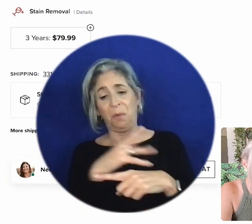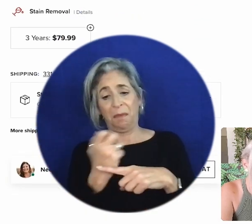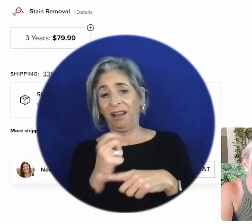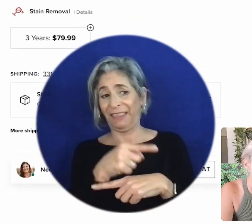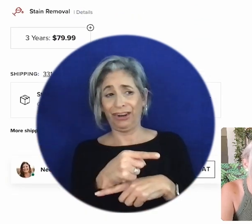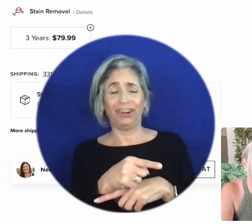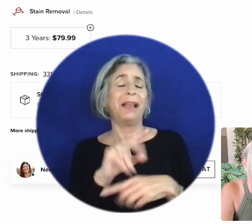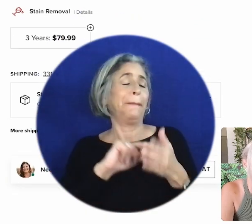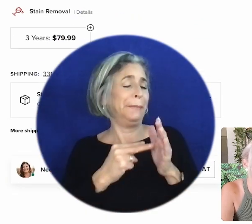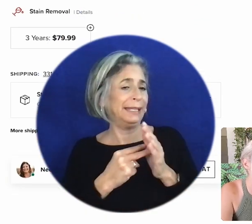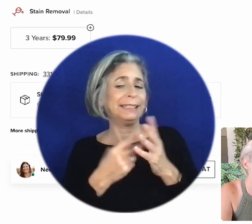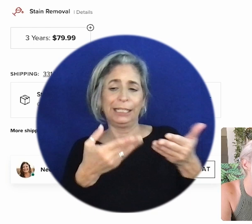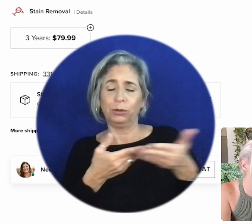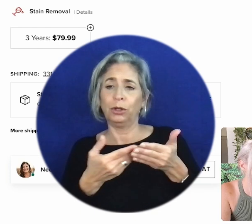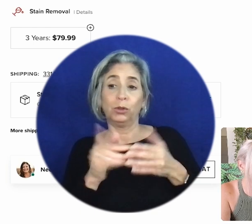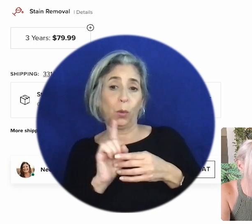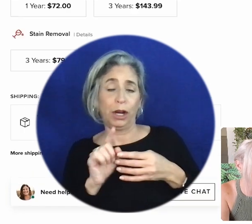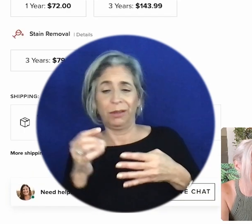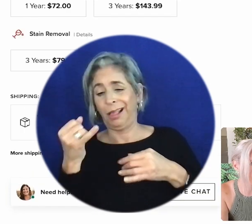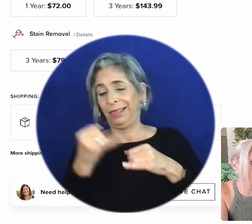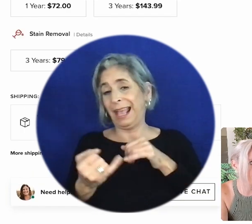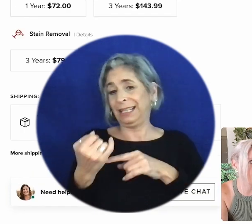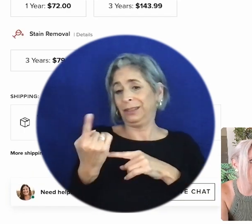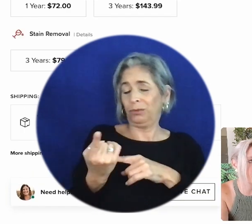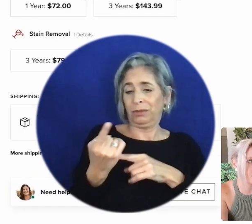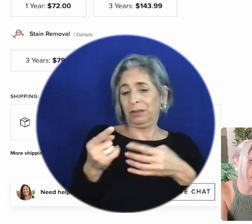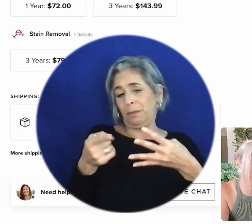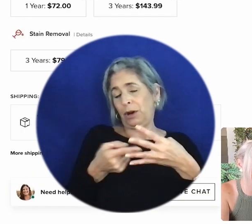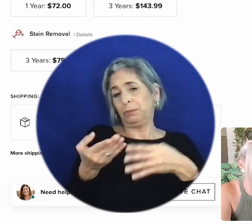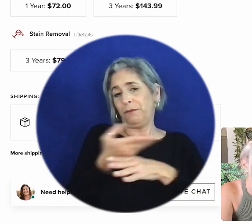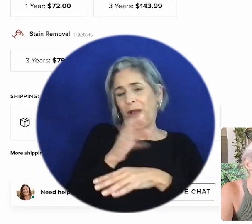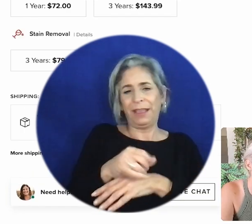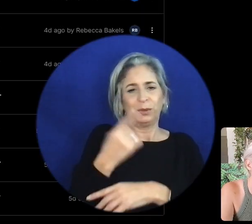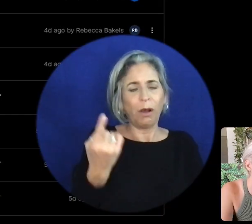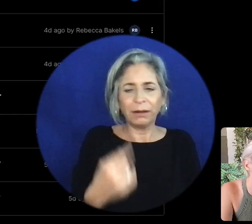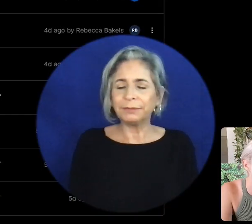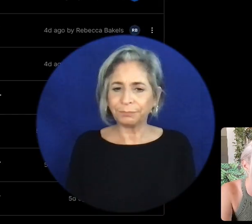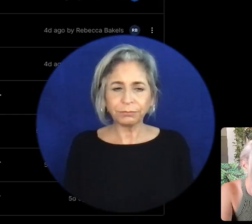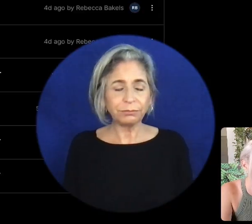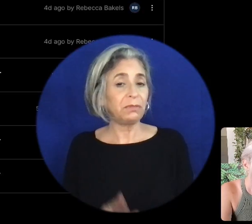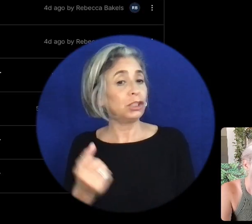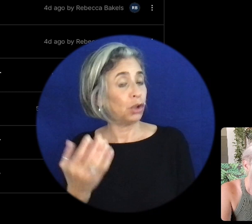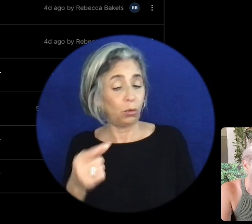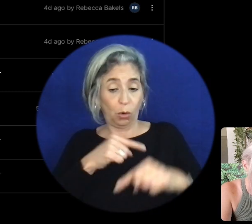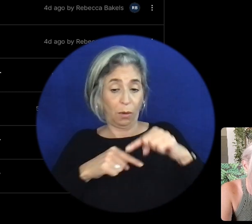Okay yeah, no bug at all. So then that means it was introduced in the last branch before this one.